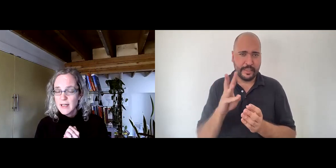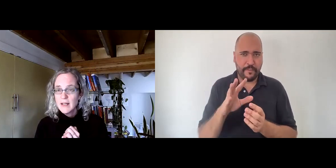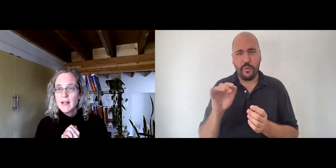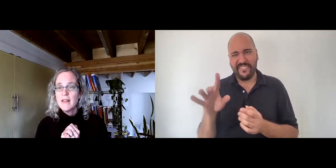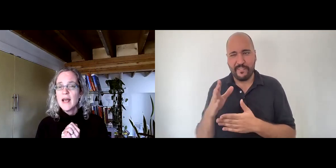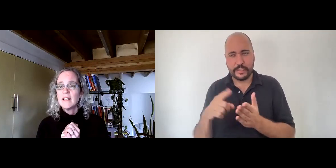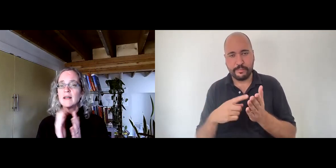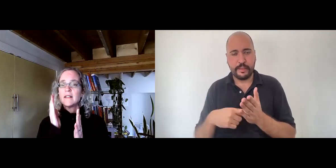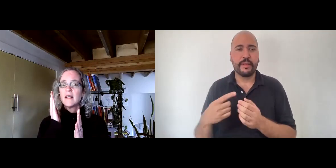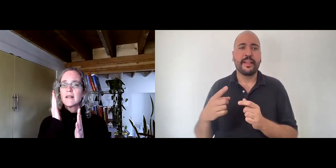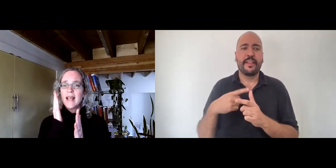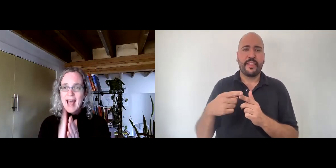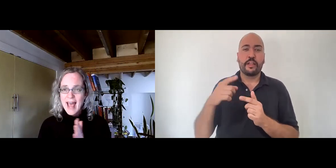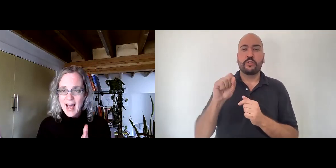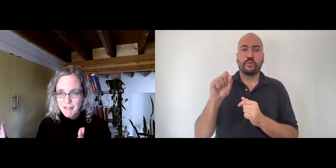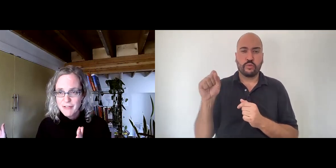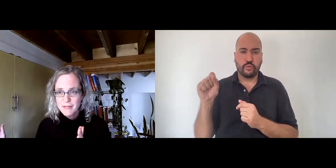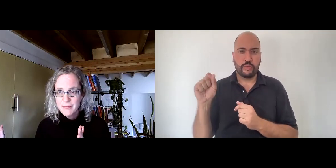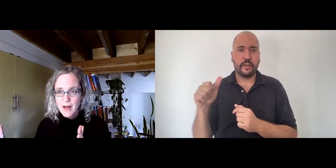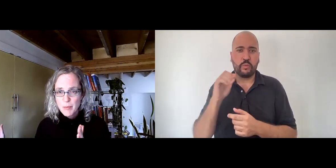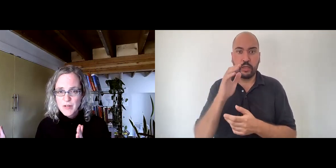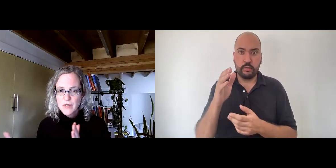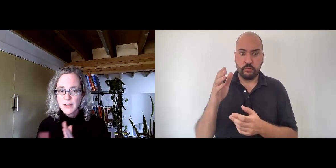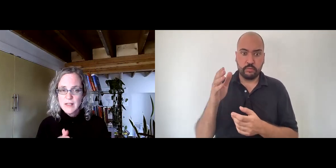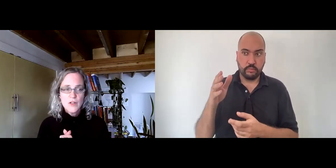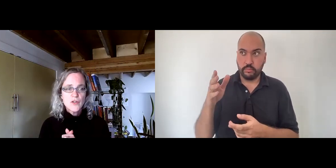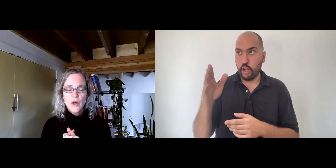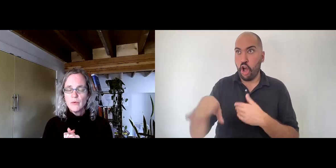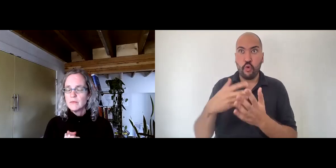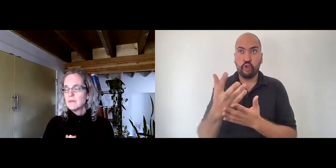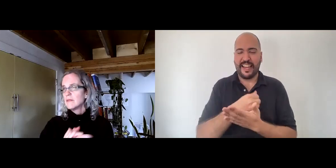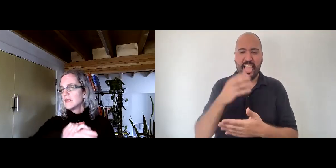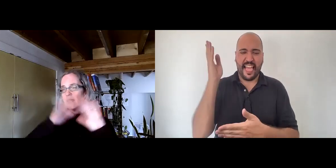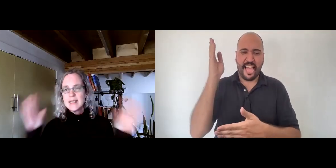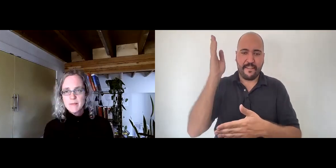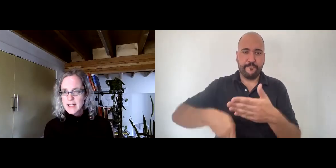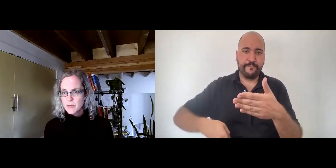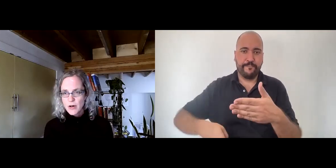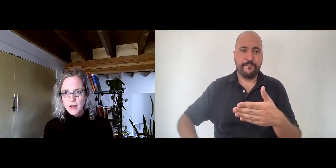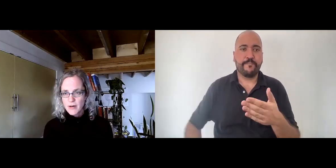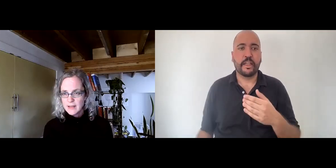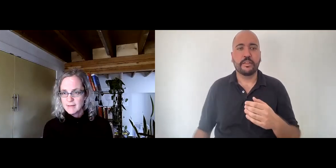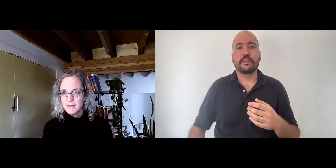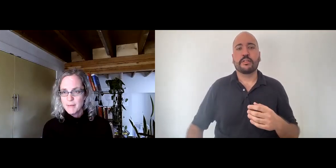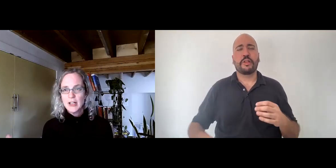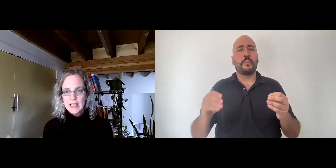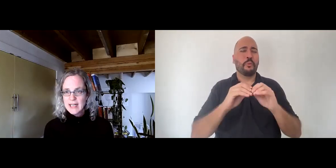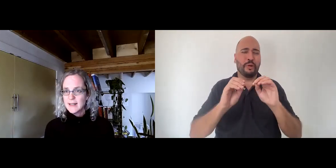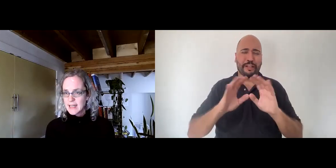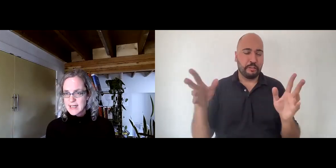Social Security then deducts half of a person's earnings. So let's make this more concrete by looking at an example.